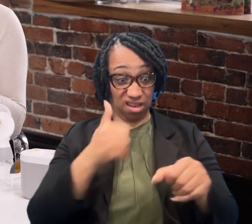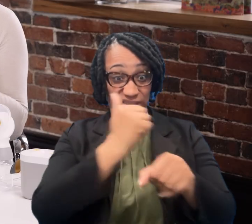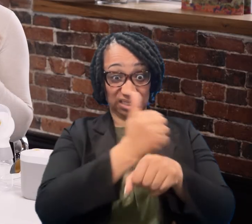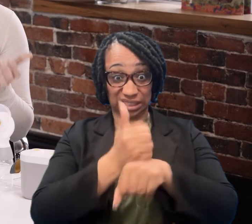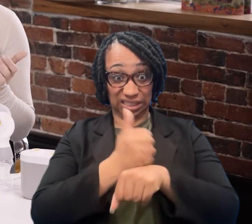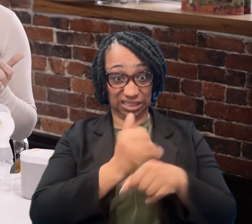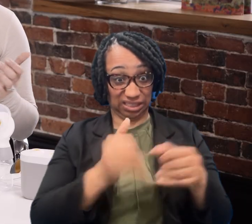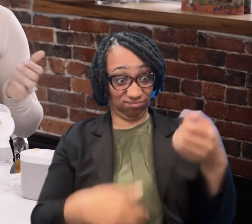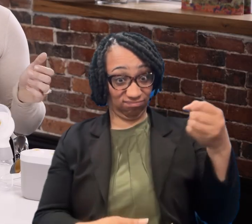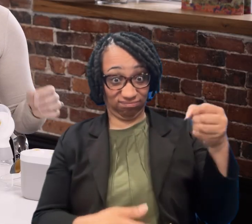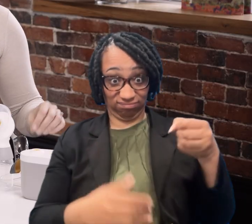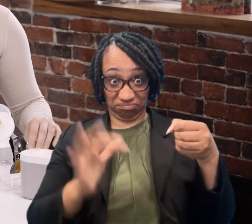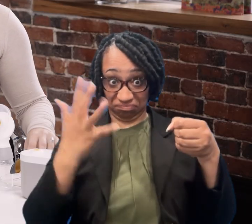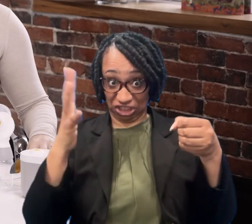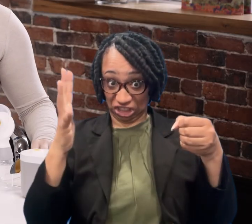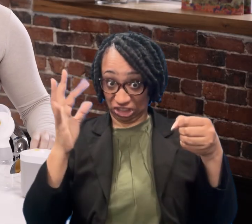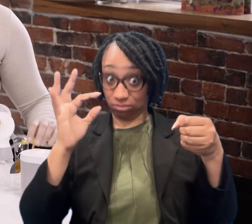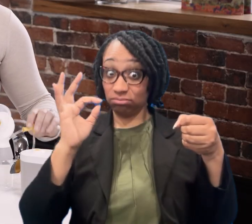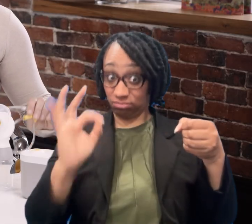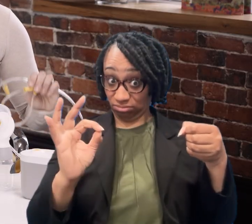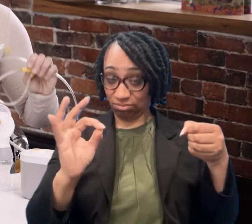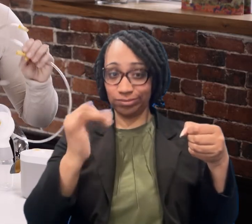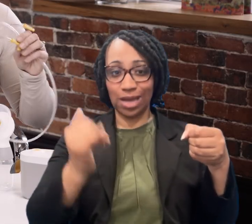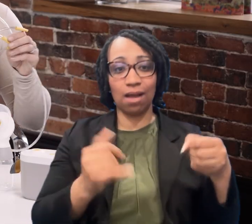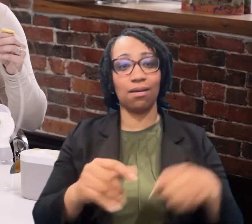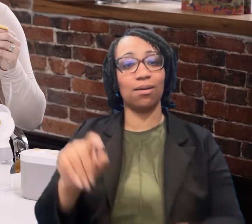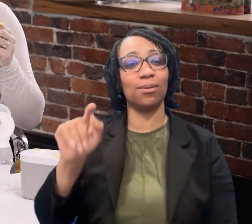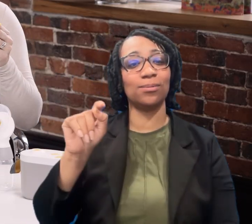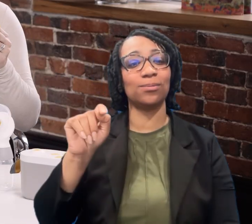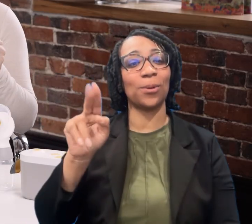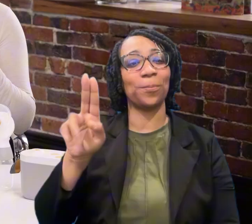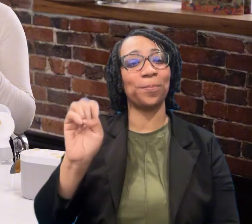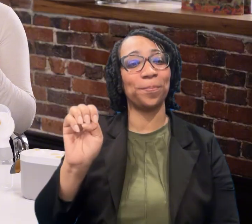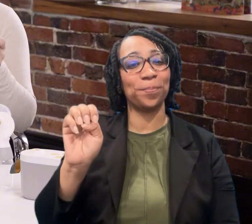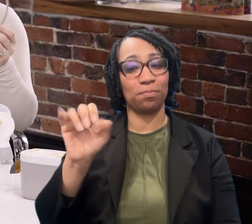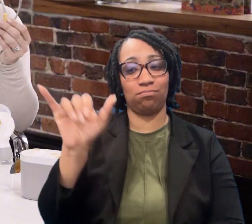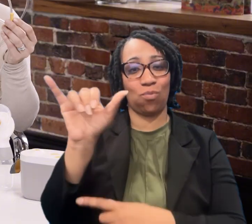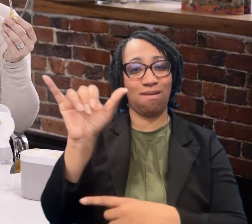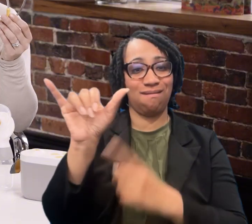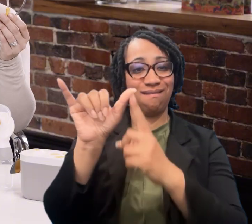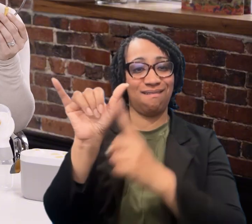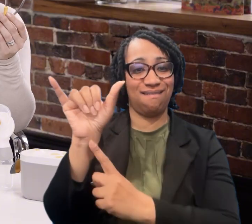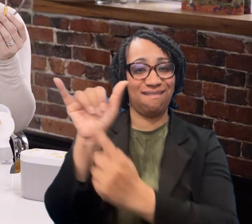we're going to move into our tubing. So the tubing is a Y connector here with one long